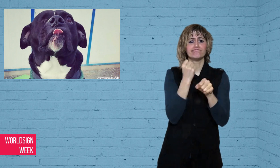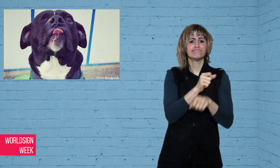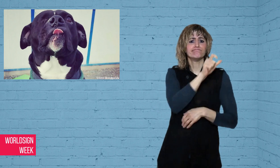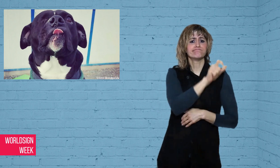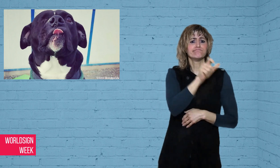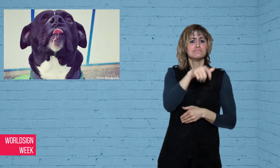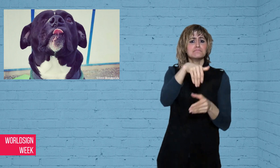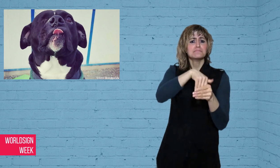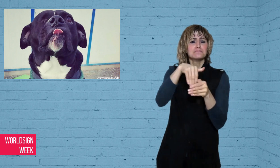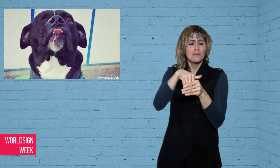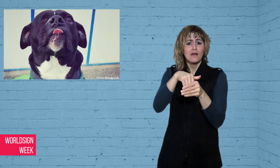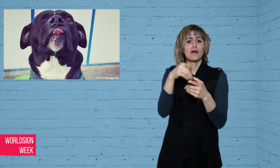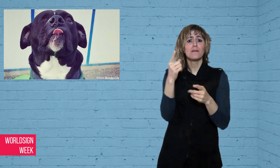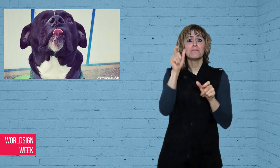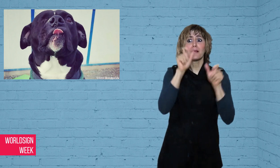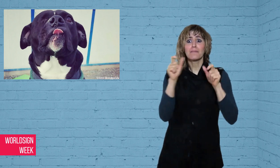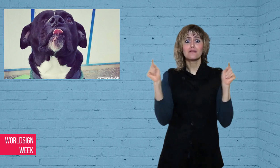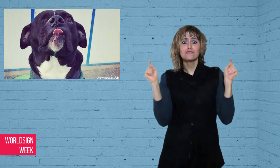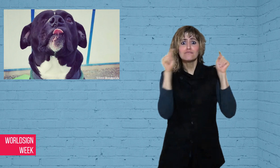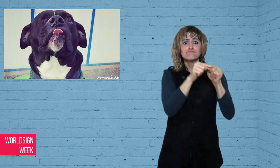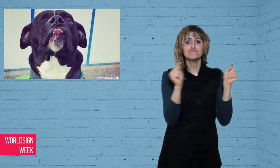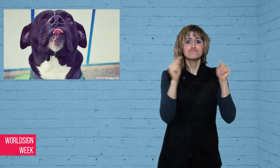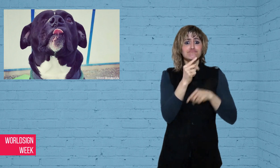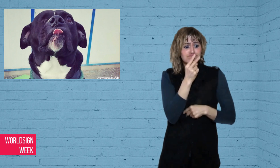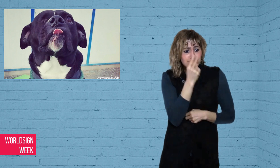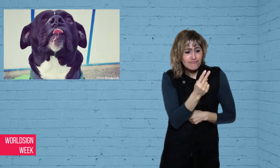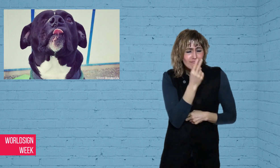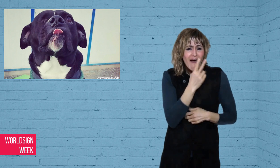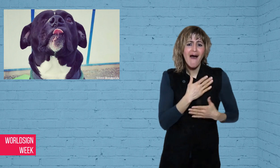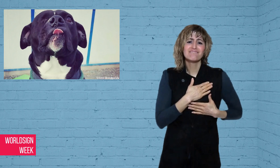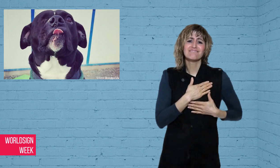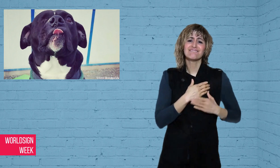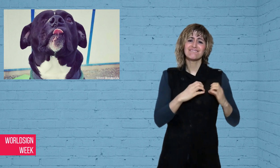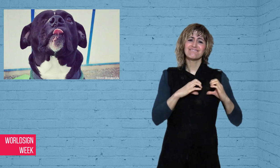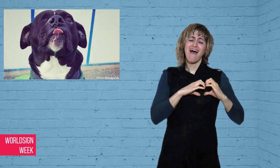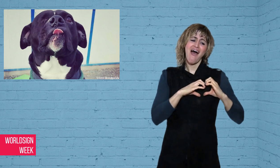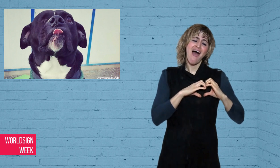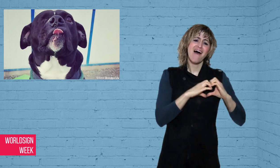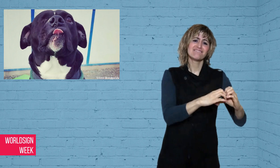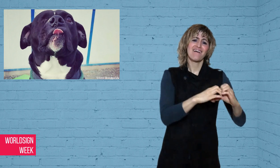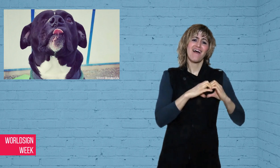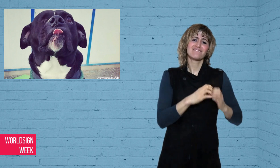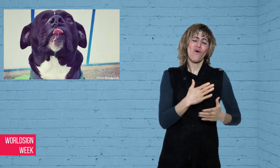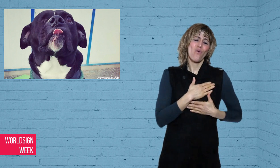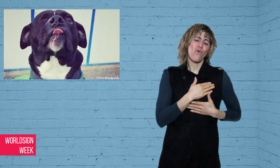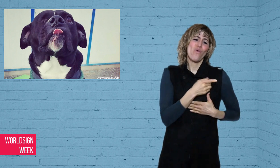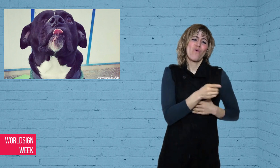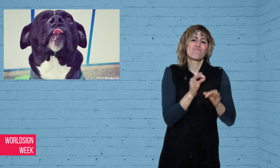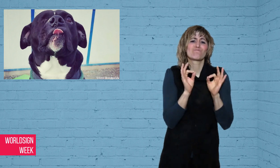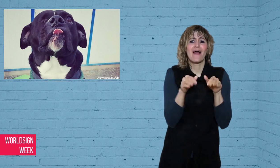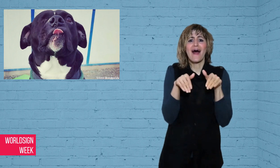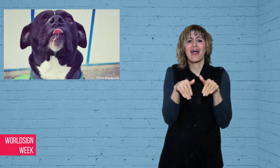She won over the hearts of the rescue